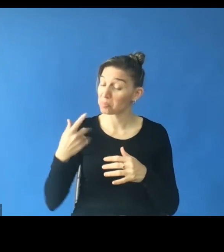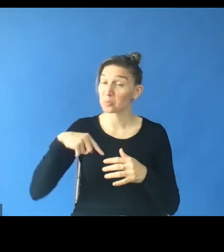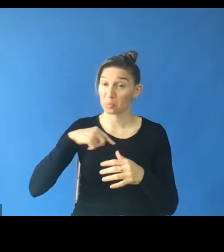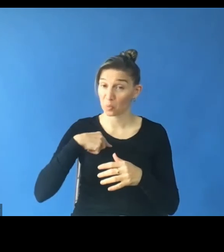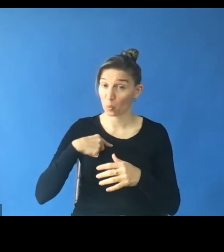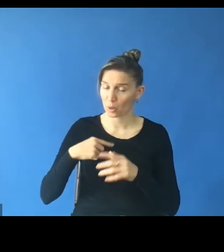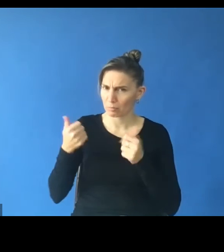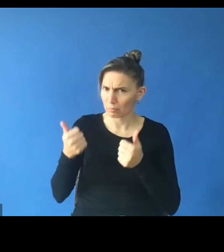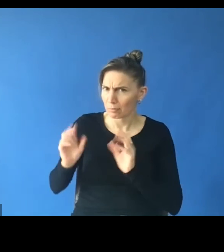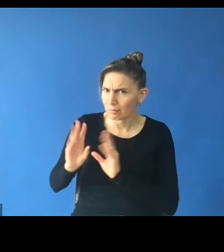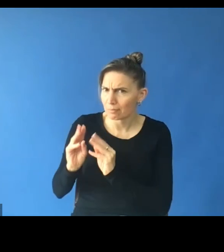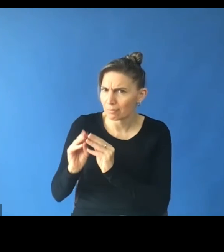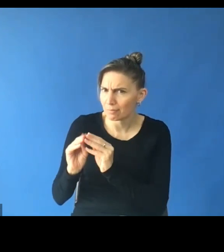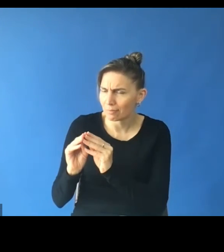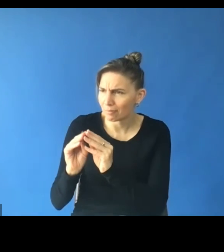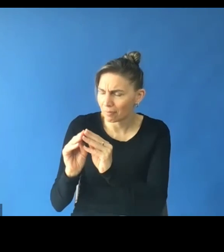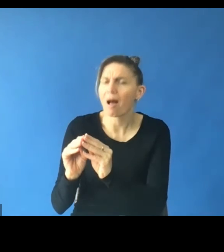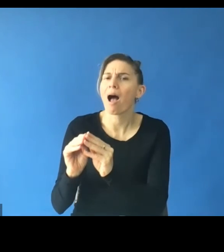The most popular one with the participants.